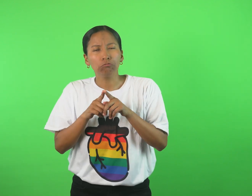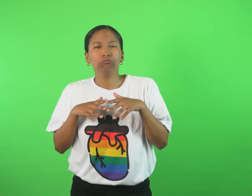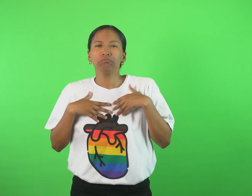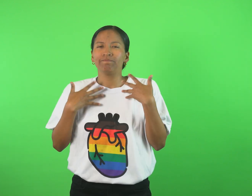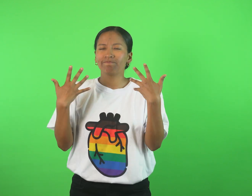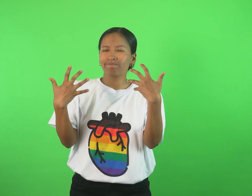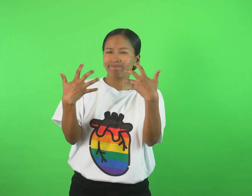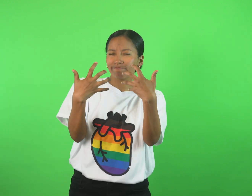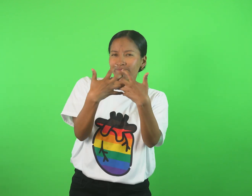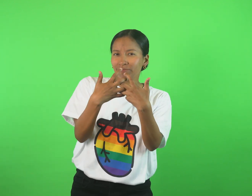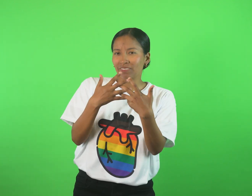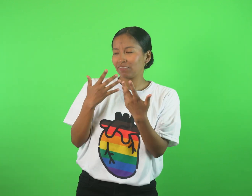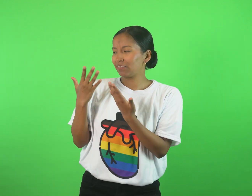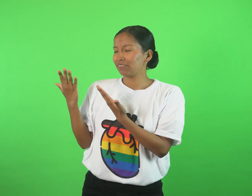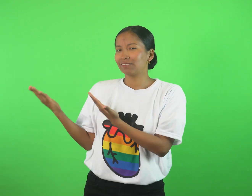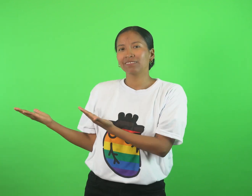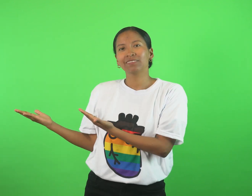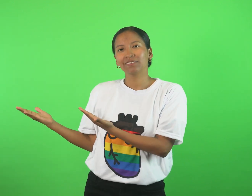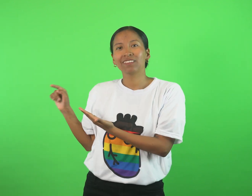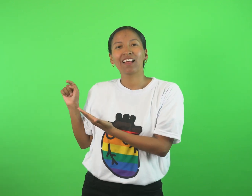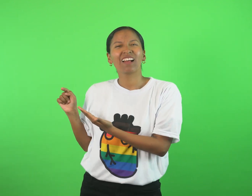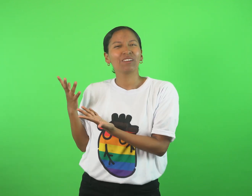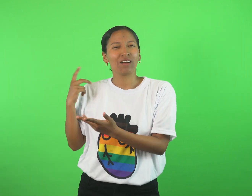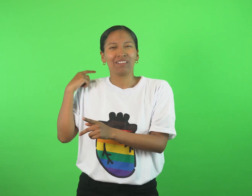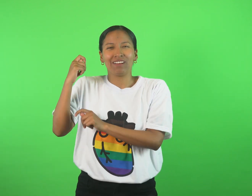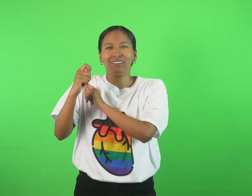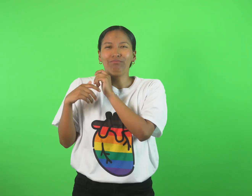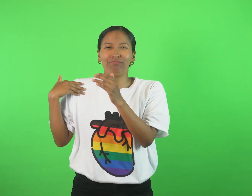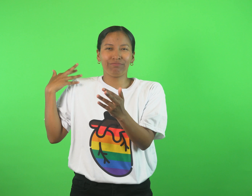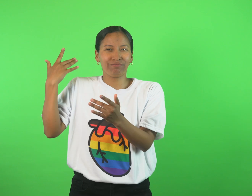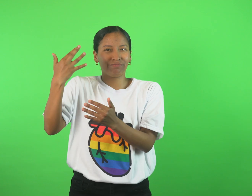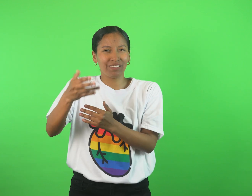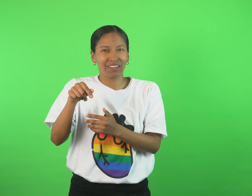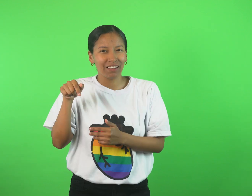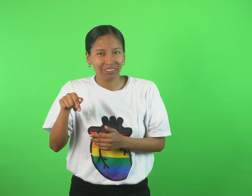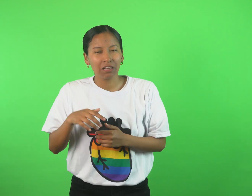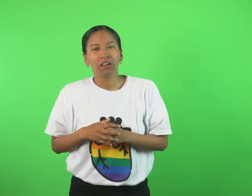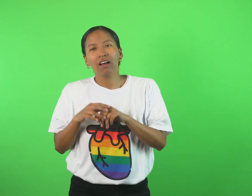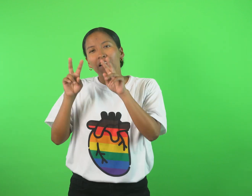can conform to traditional canons of